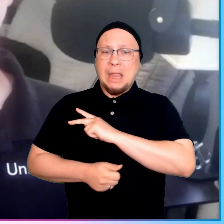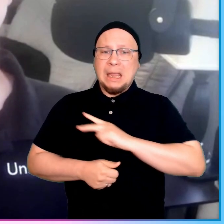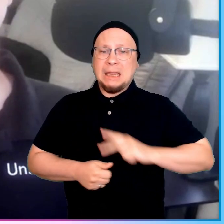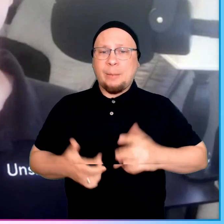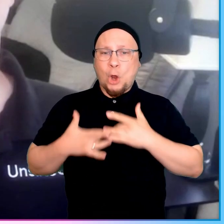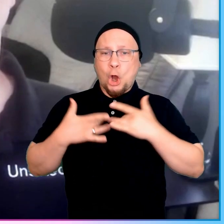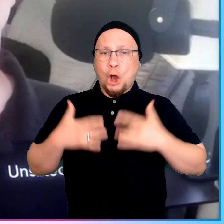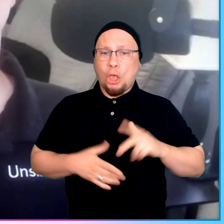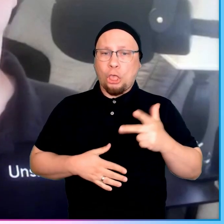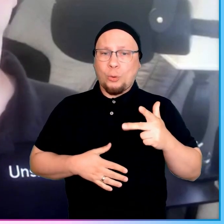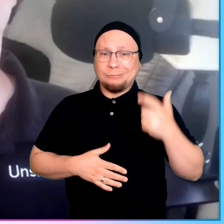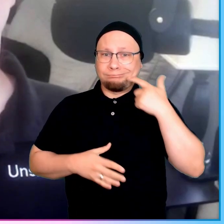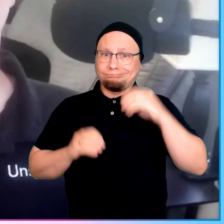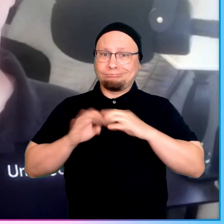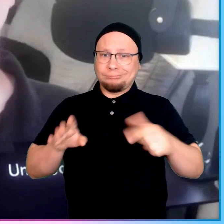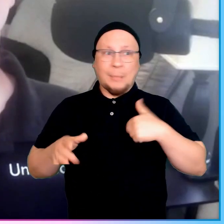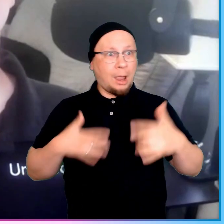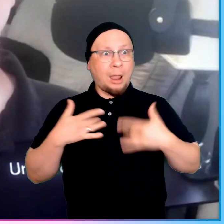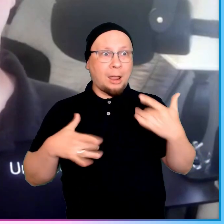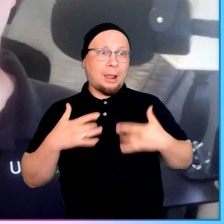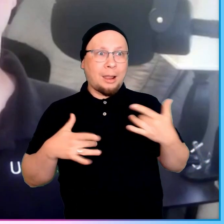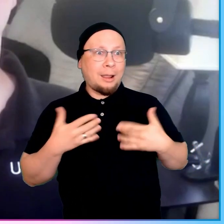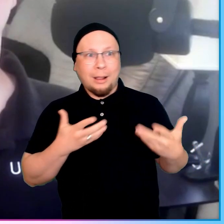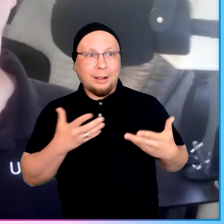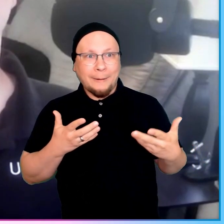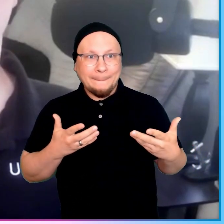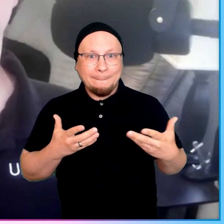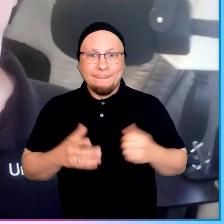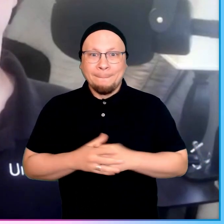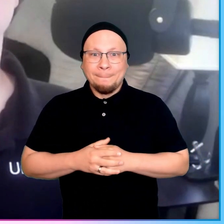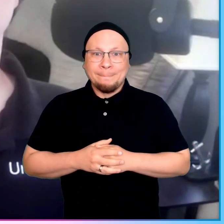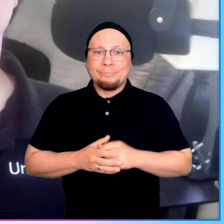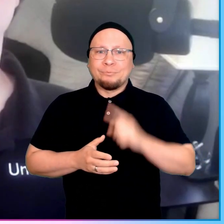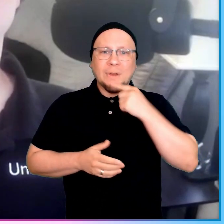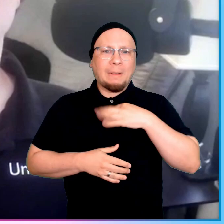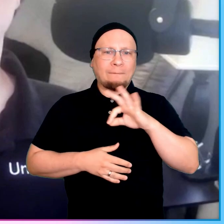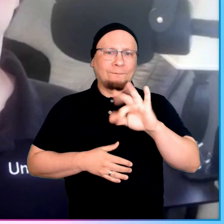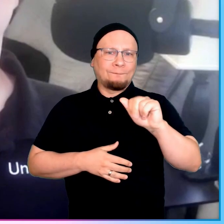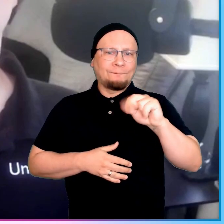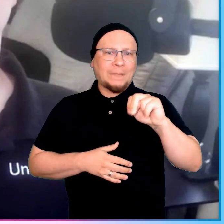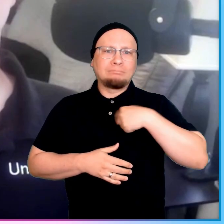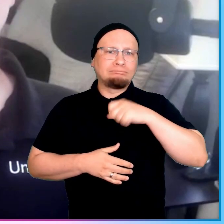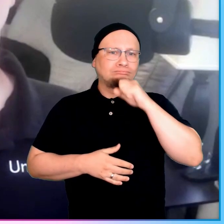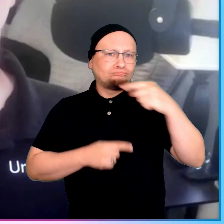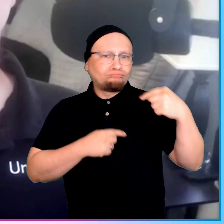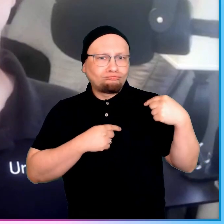how excited I was to play the game. I had been a long time fan of the series, and was finally ready